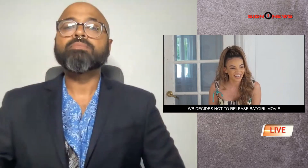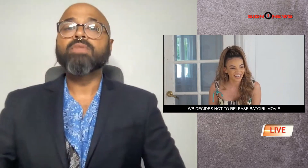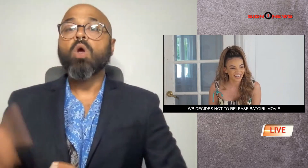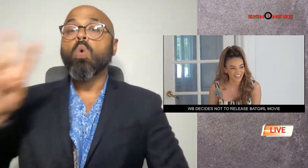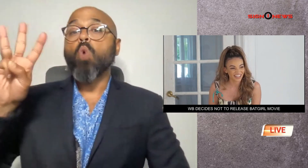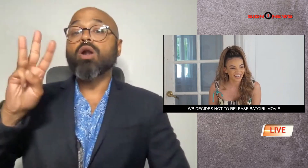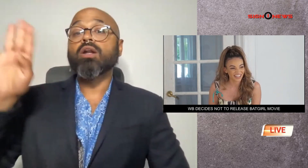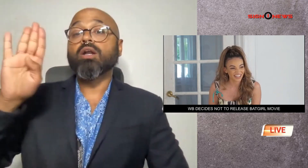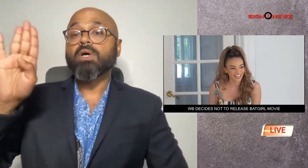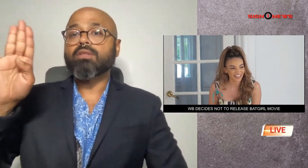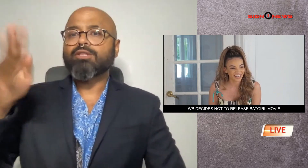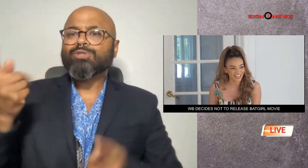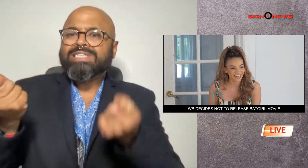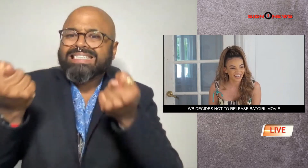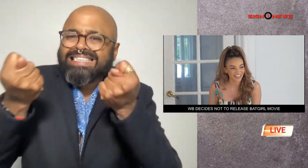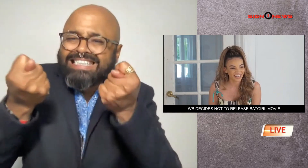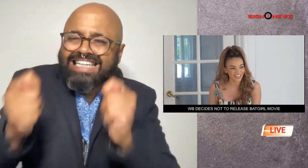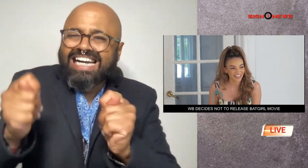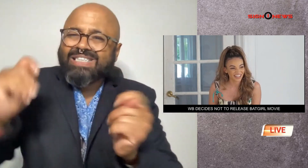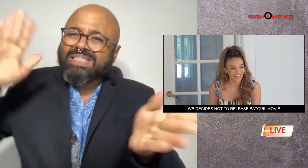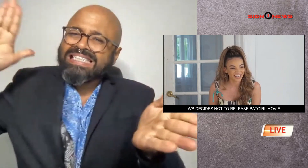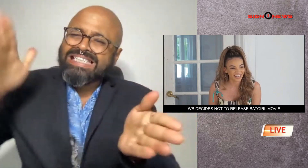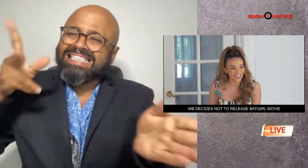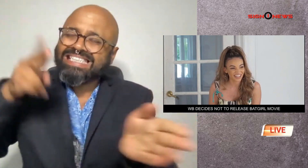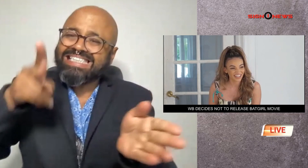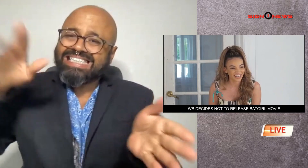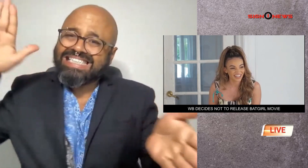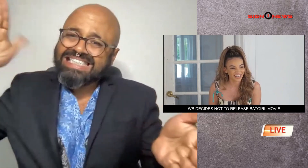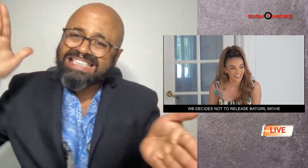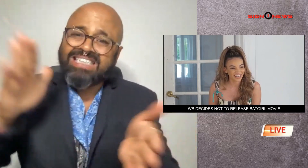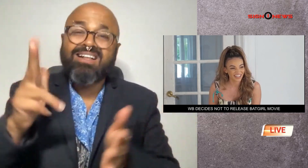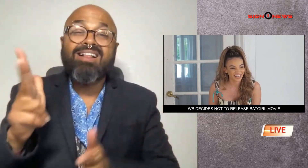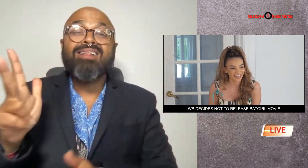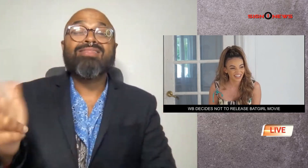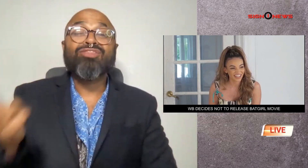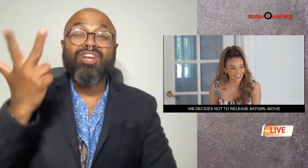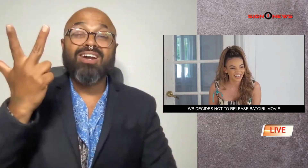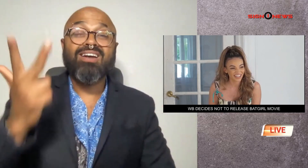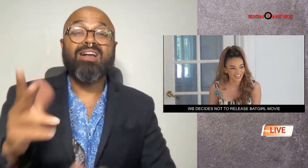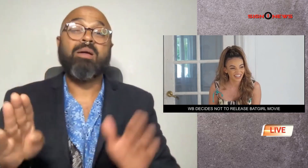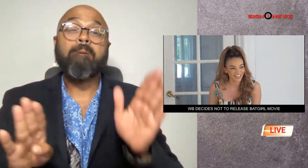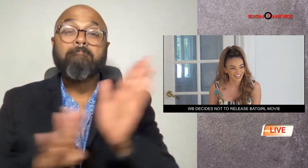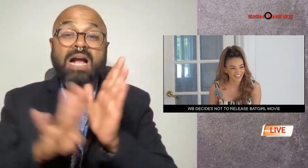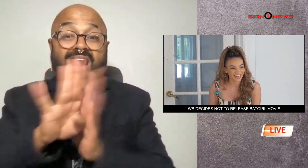movie release is not a reflection of her performance Warner Brothers is trying to